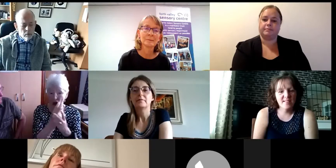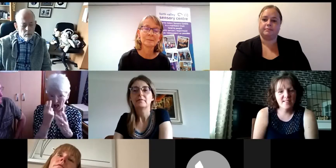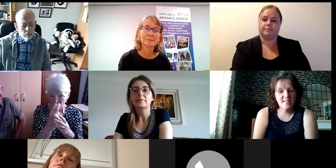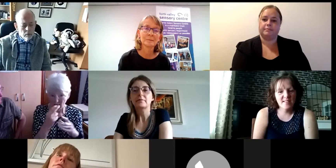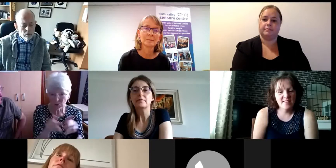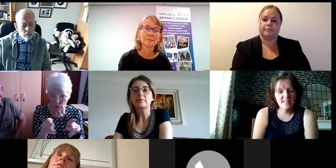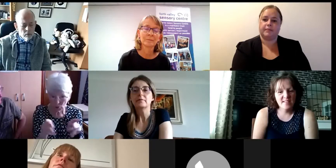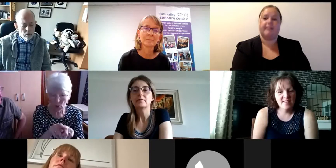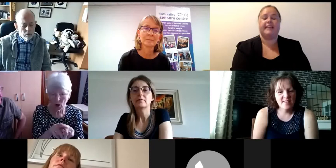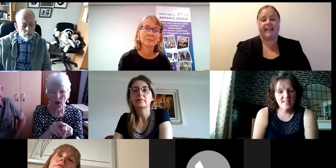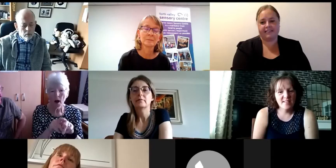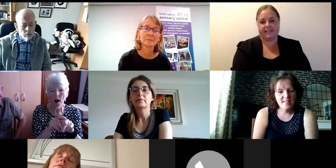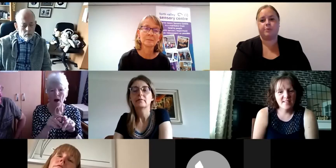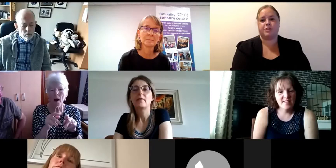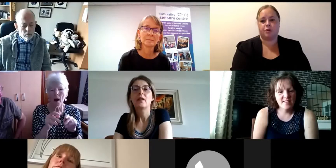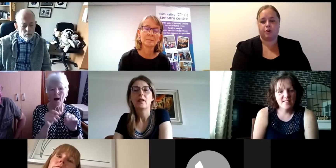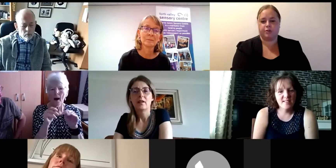And again that was aural that school.